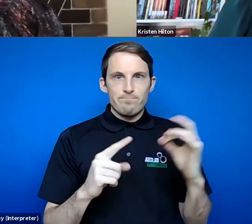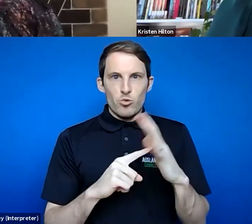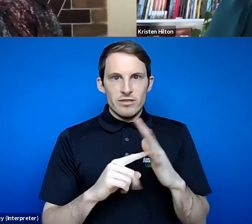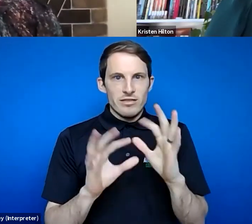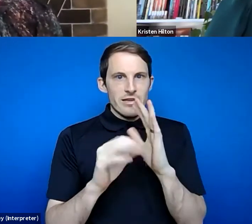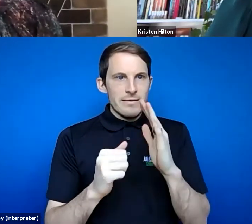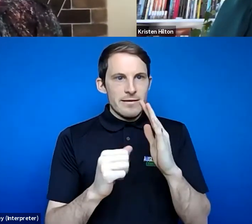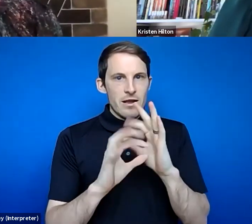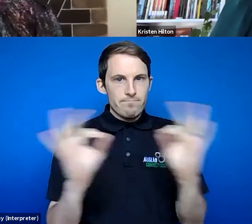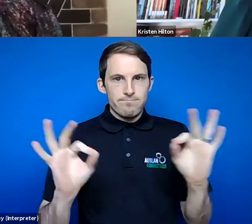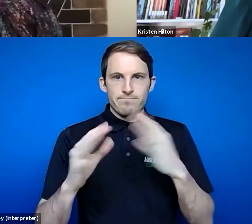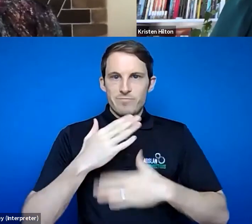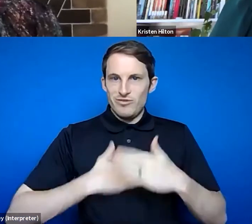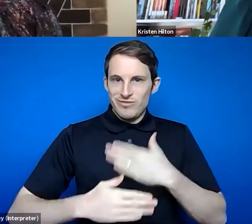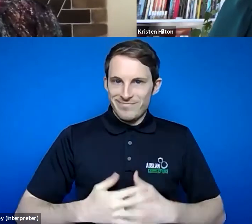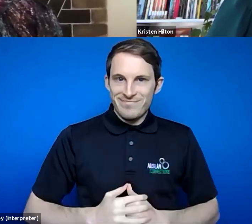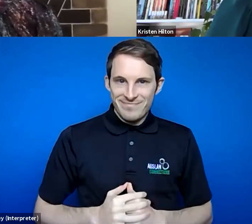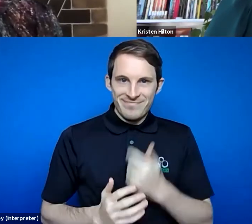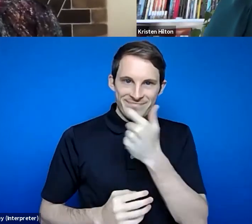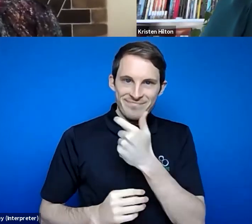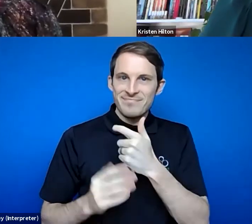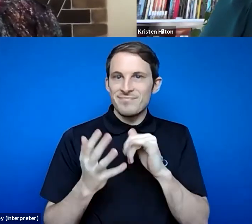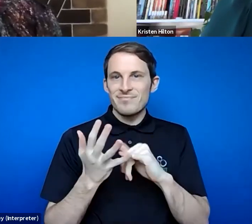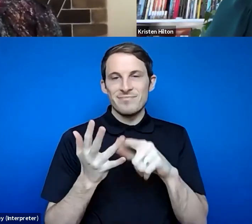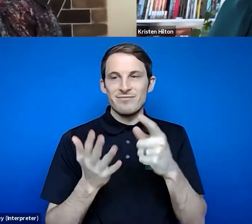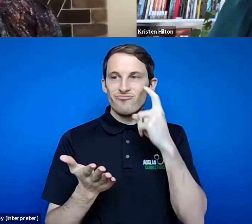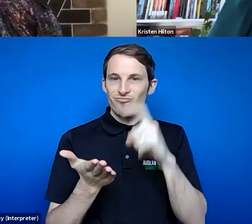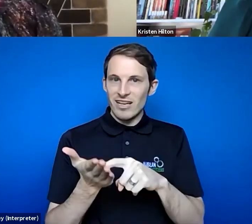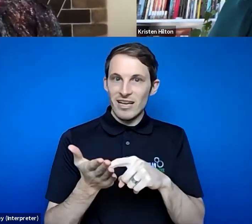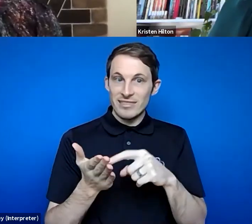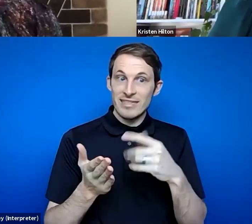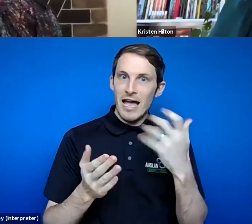both recognises that we are in it for the long haul but that sometimes the pace of change